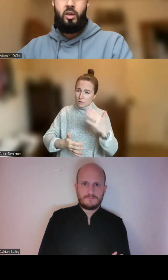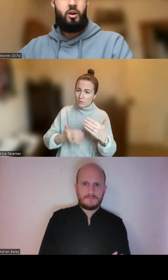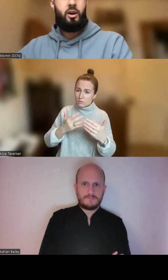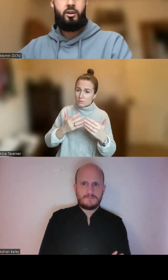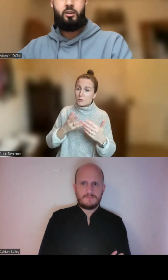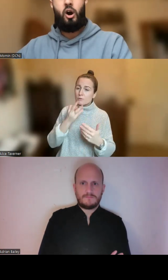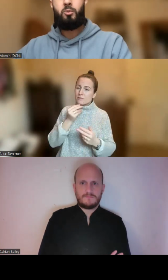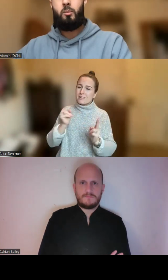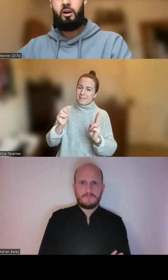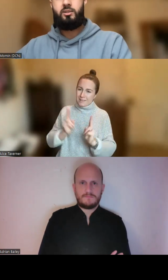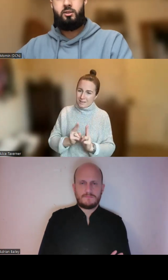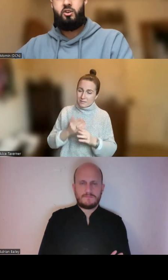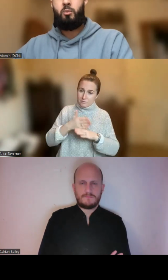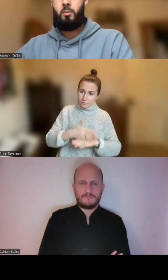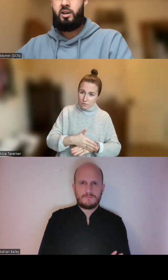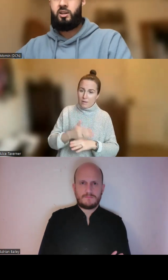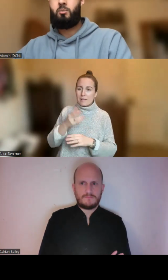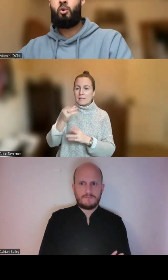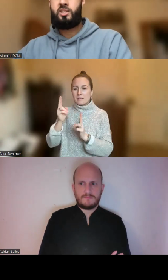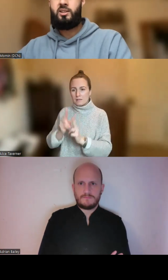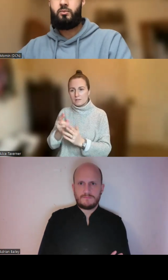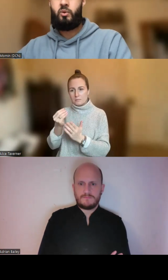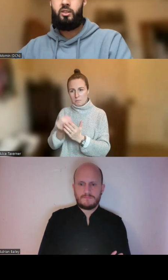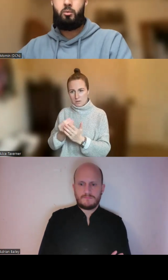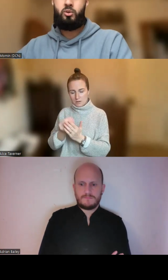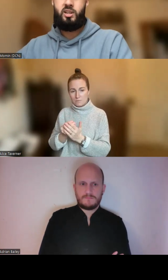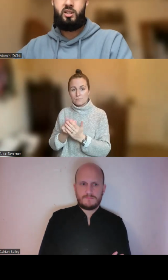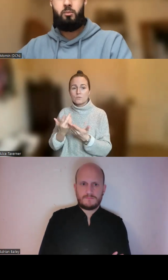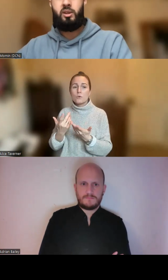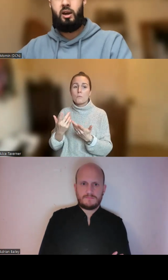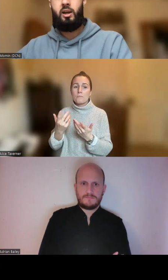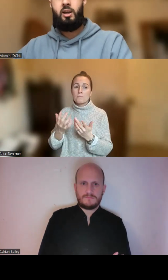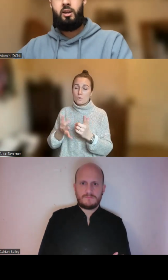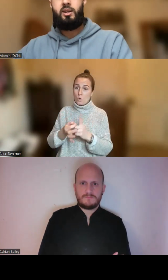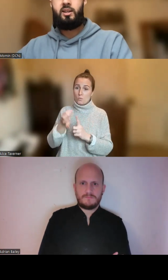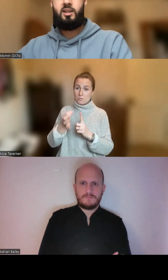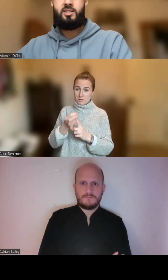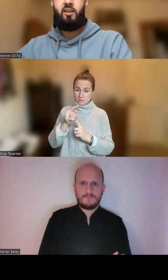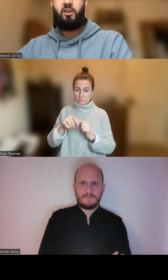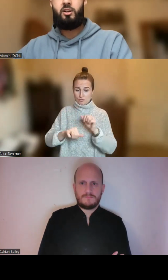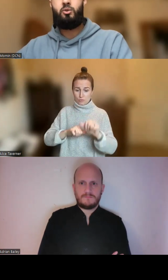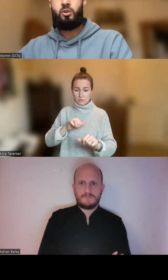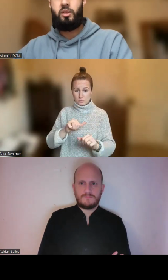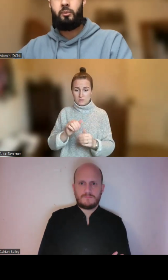Whether you're optimizing a process, that process might mean that it takes less effort to do something